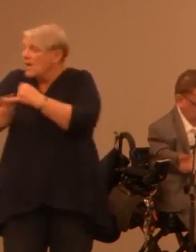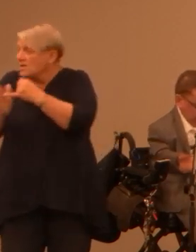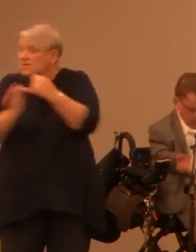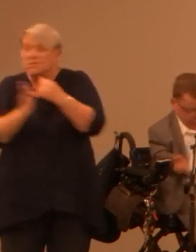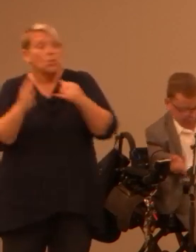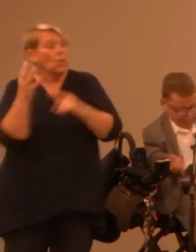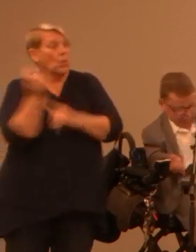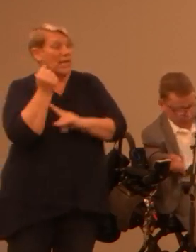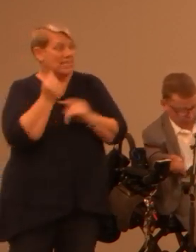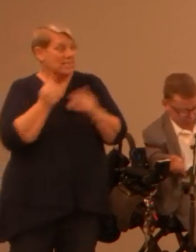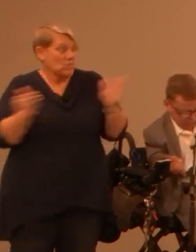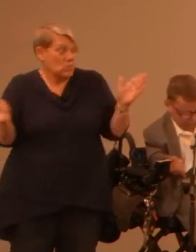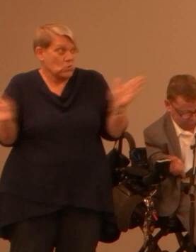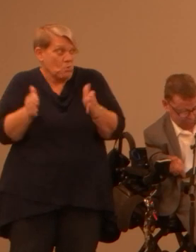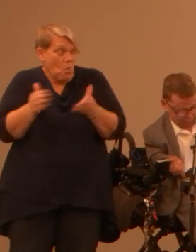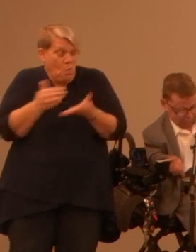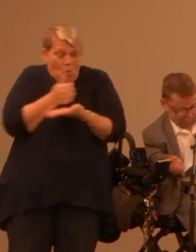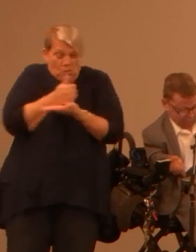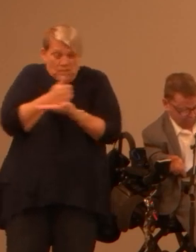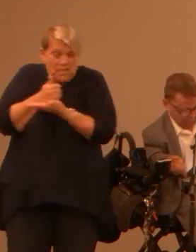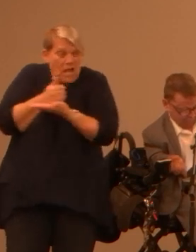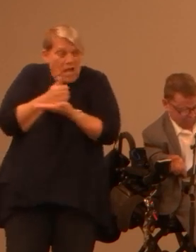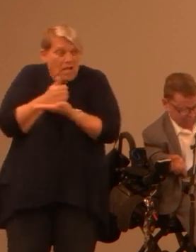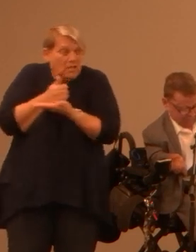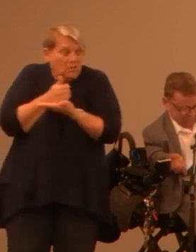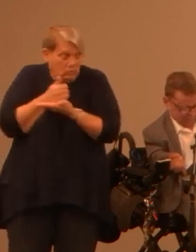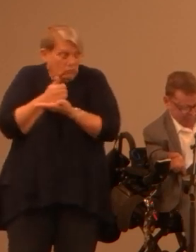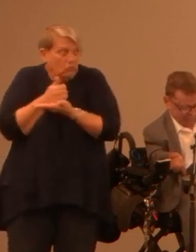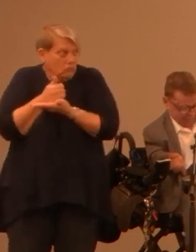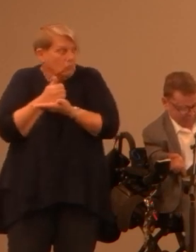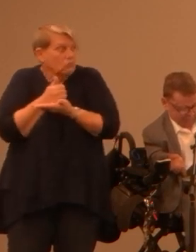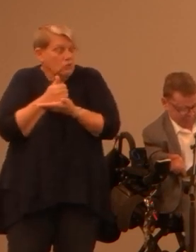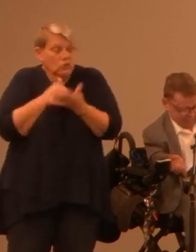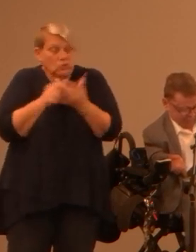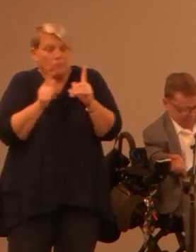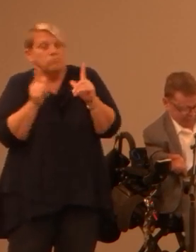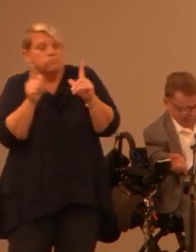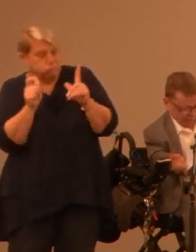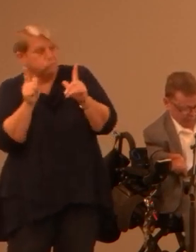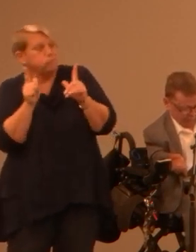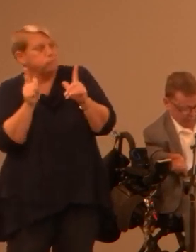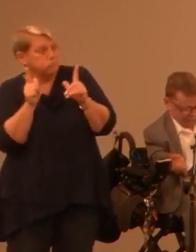very big stage, but we'll make it work, to take a photo. This is also the best